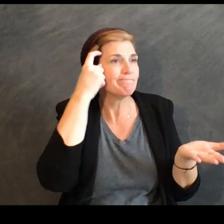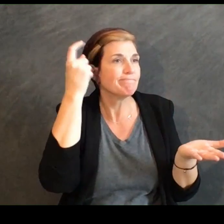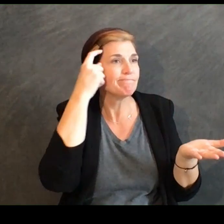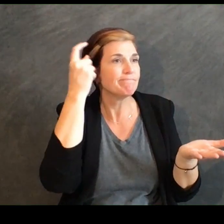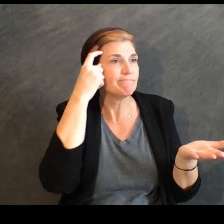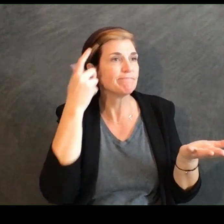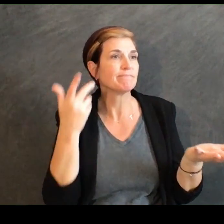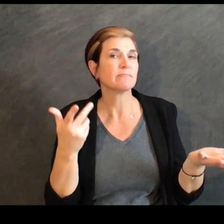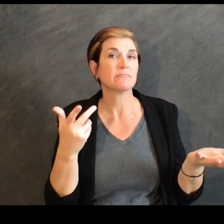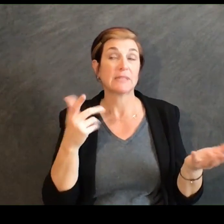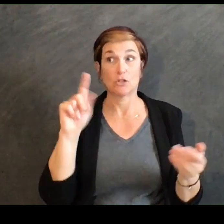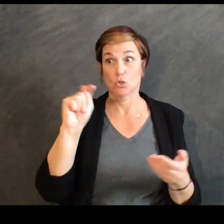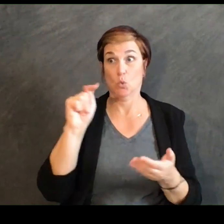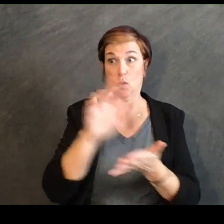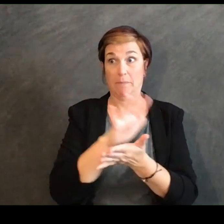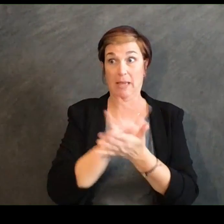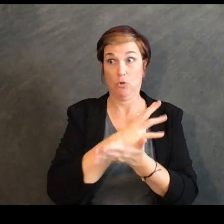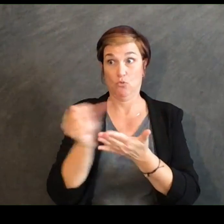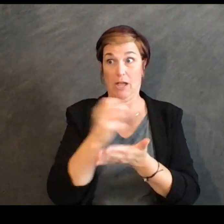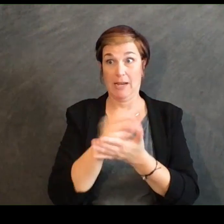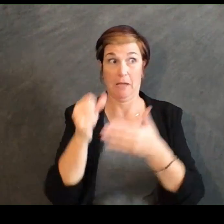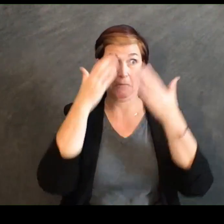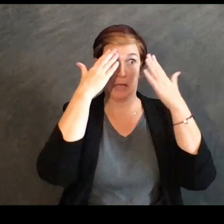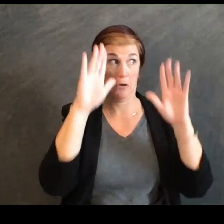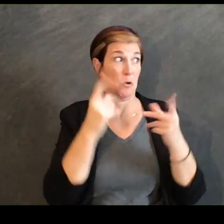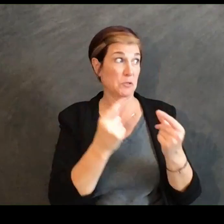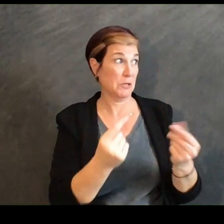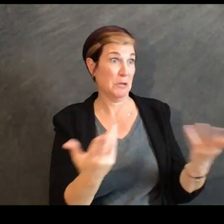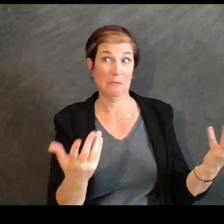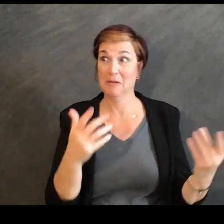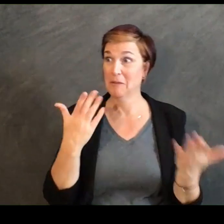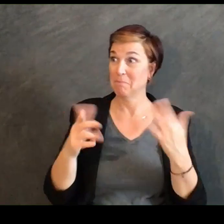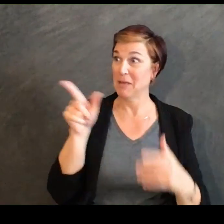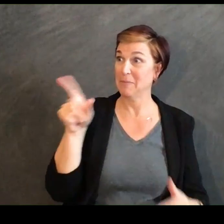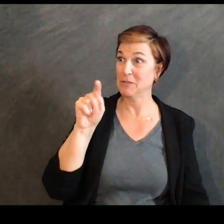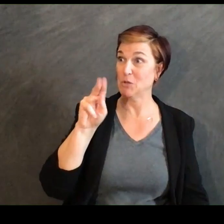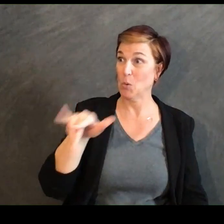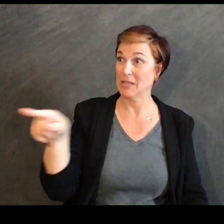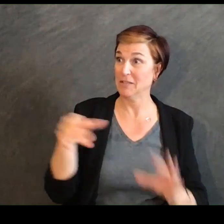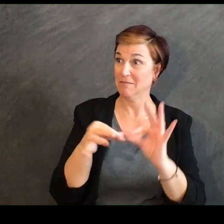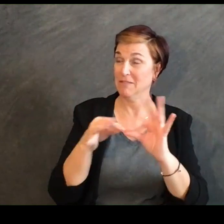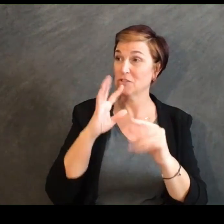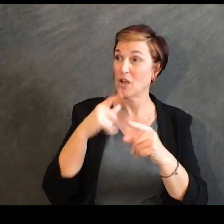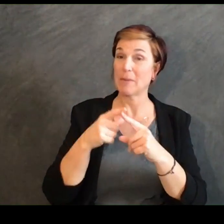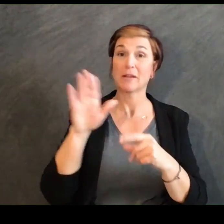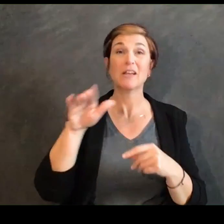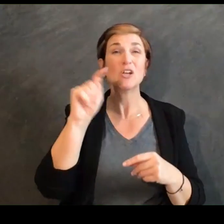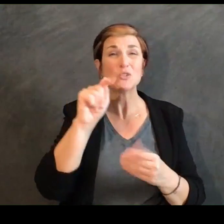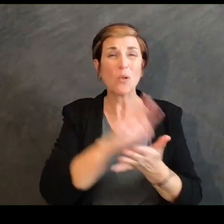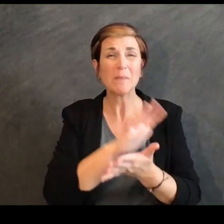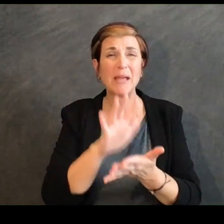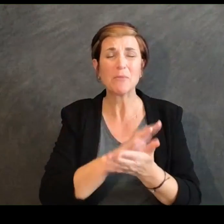don't know there seems to give some guidance that that that toilet paper is not an effective protection against getting the corona virus they worth